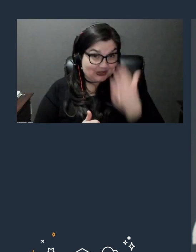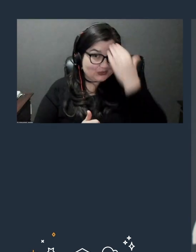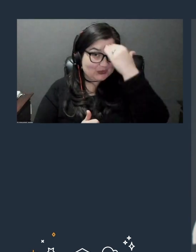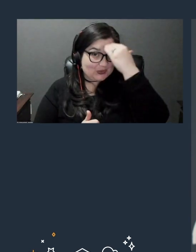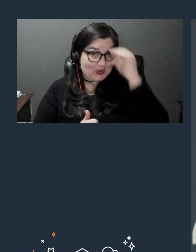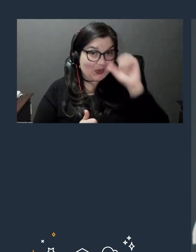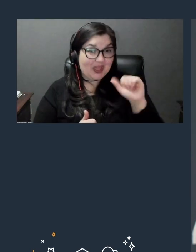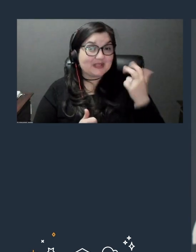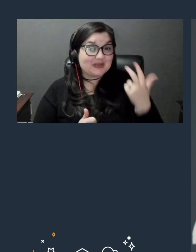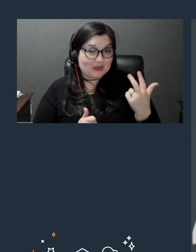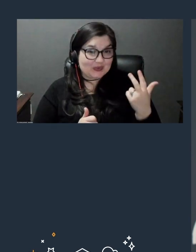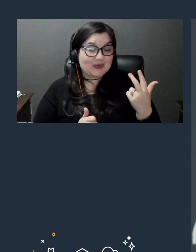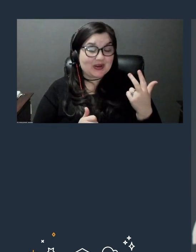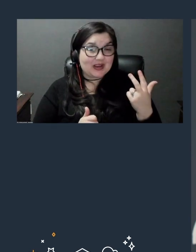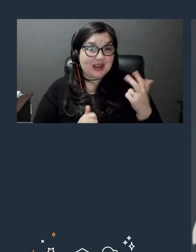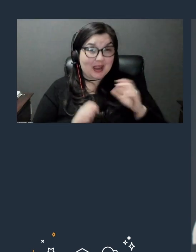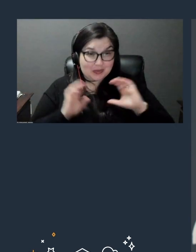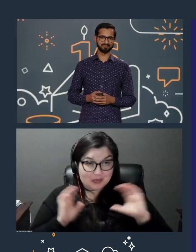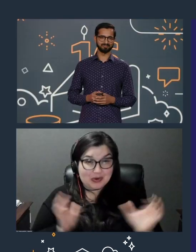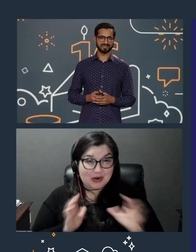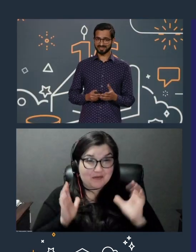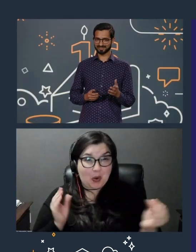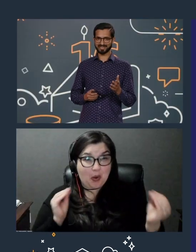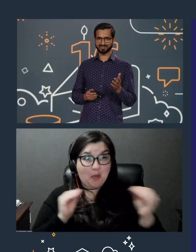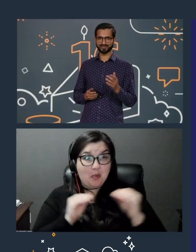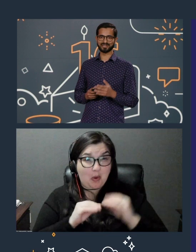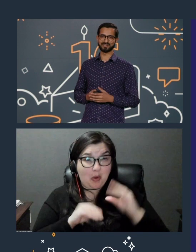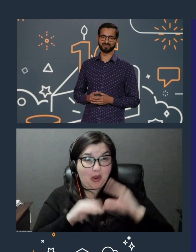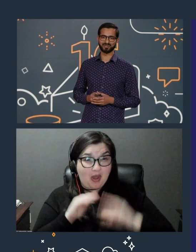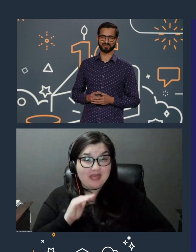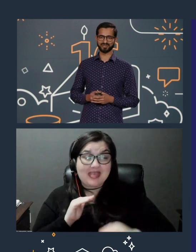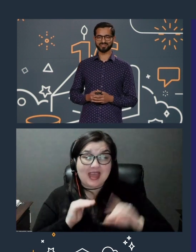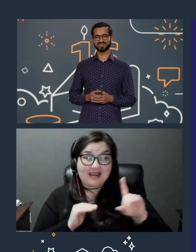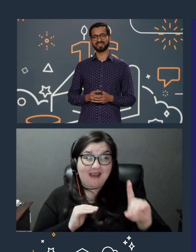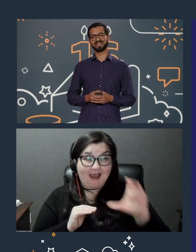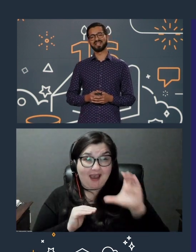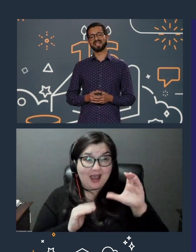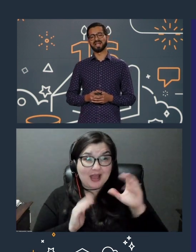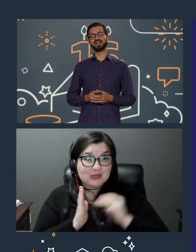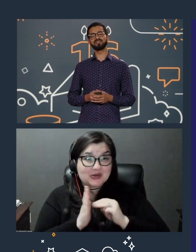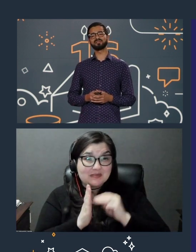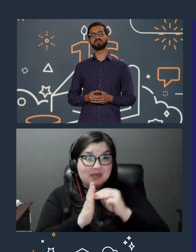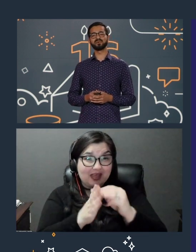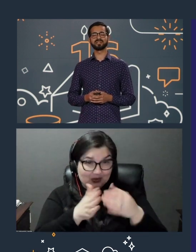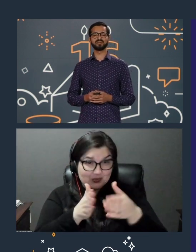a hundred million requests per second? Yeah, that's your get input request and we store more than